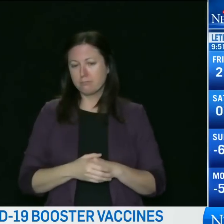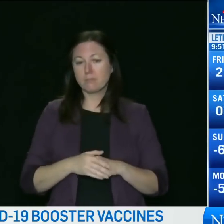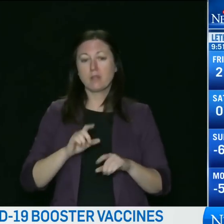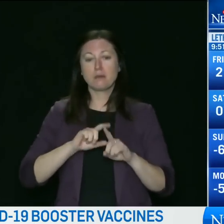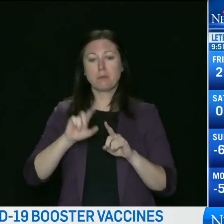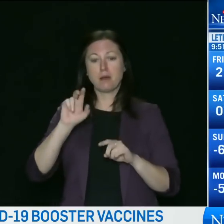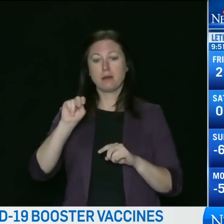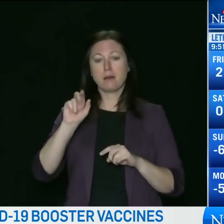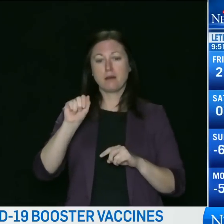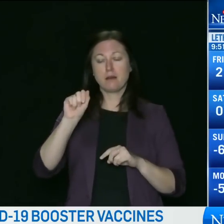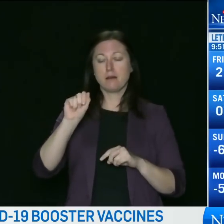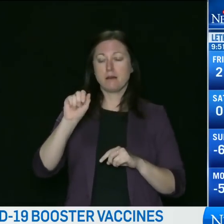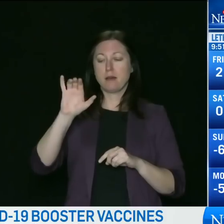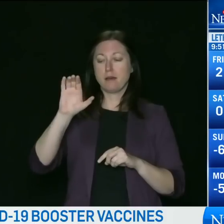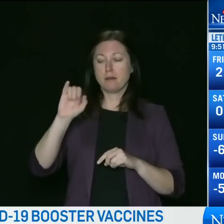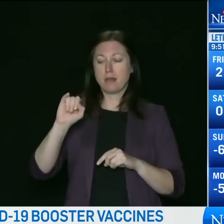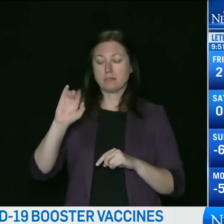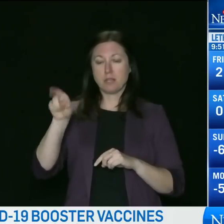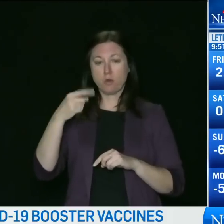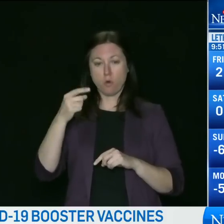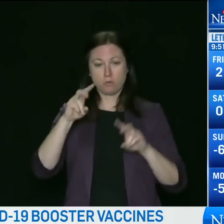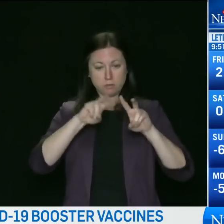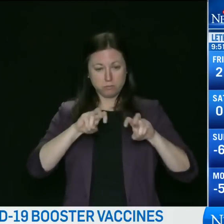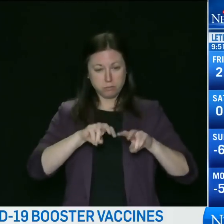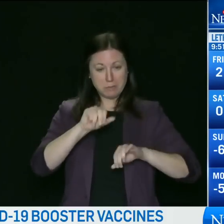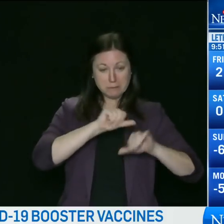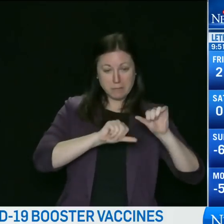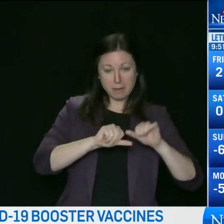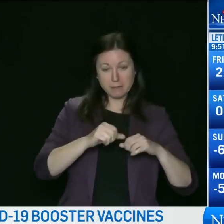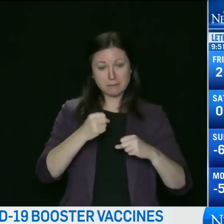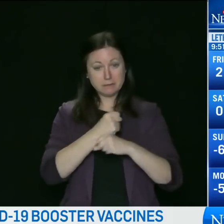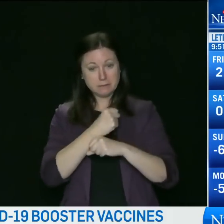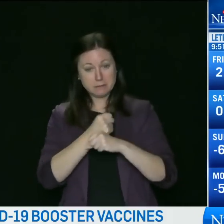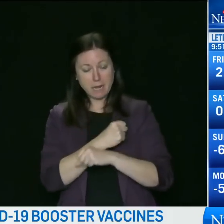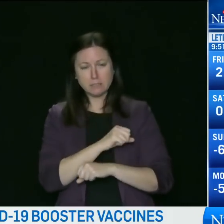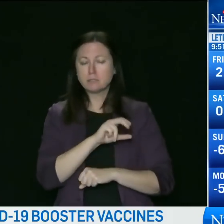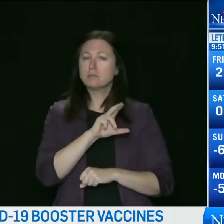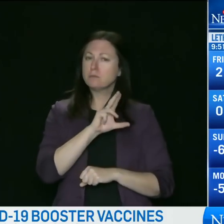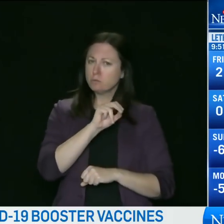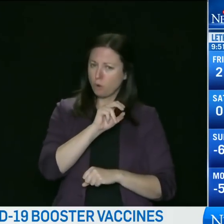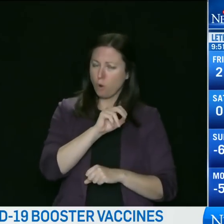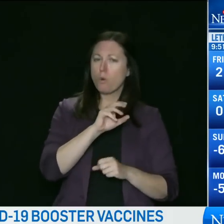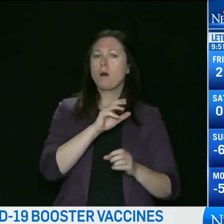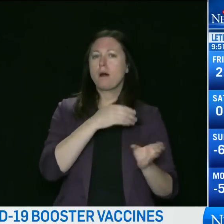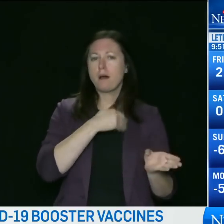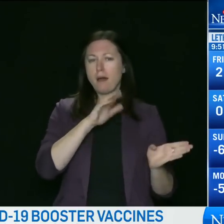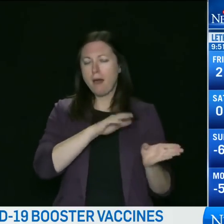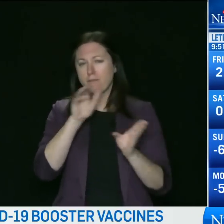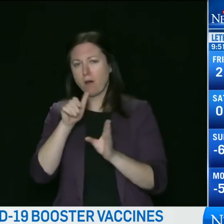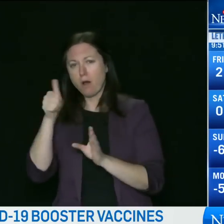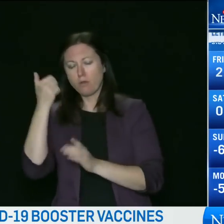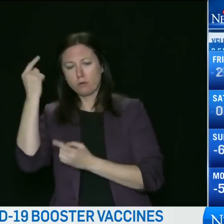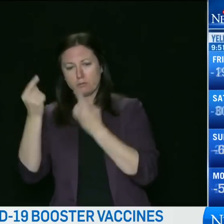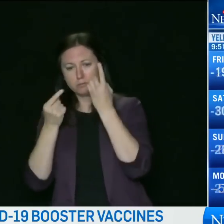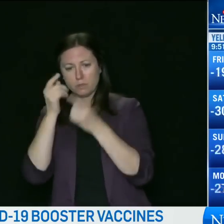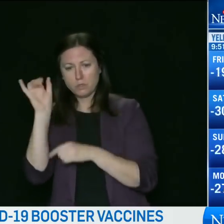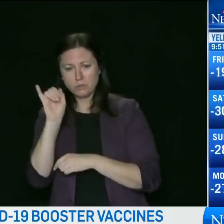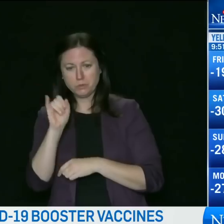HOW NACI DELIBERATED ON THE EQUITY ISSUE.